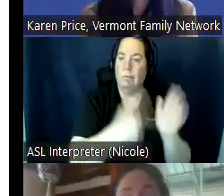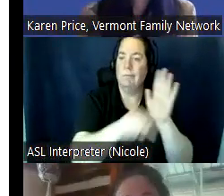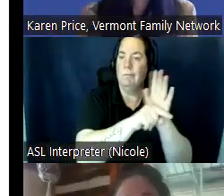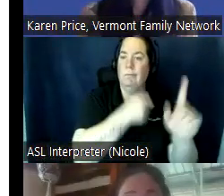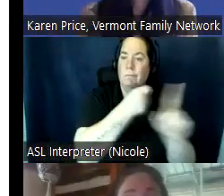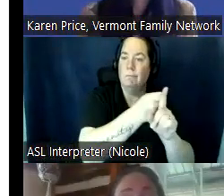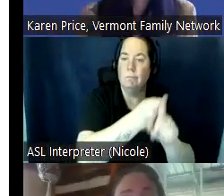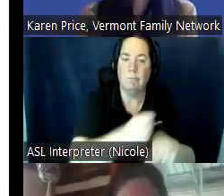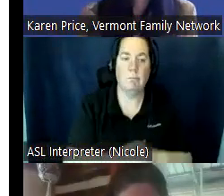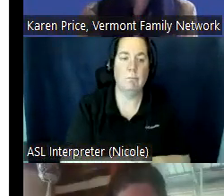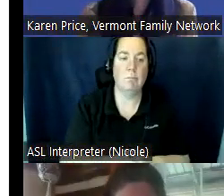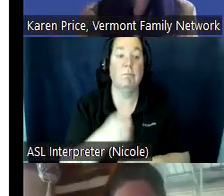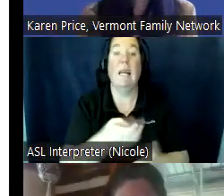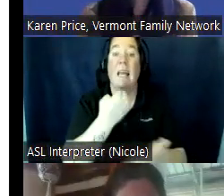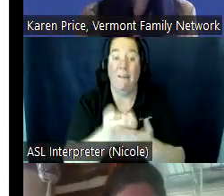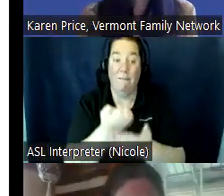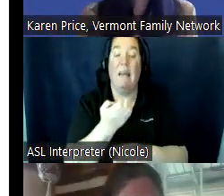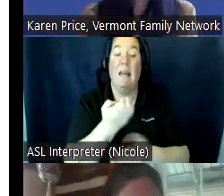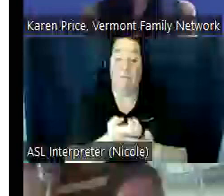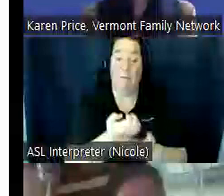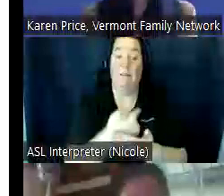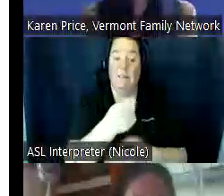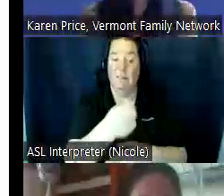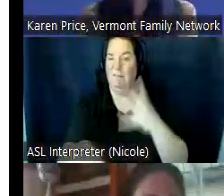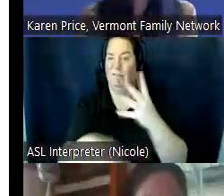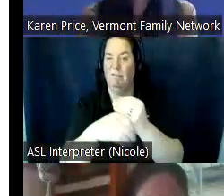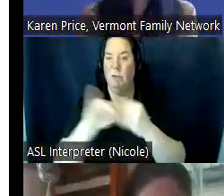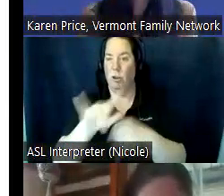includes evidence in that additional category being added July 1, which is functional field.